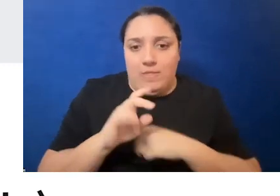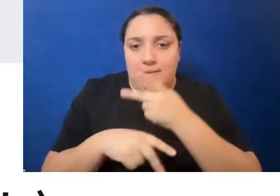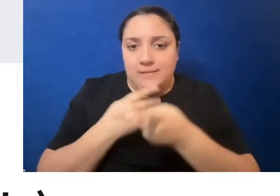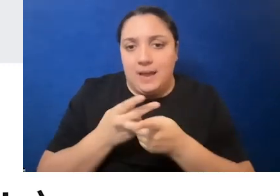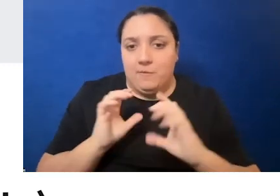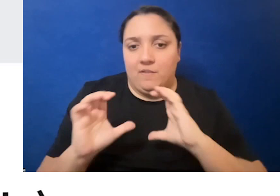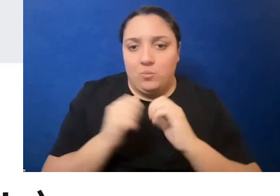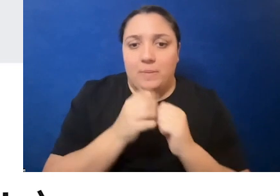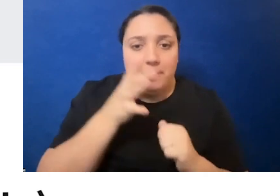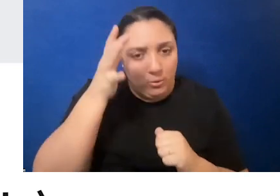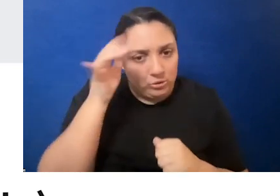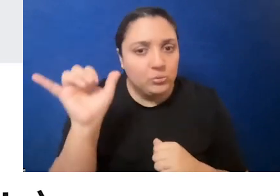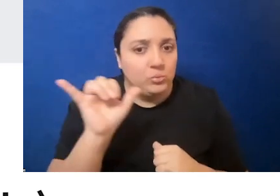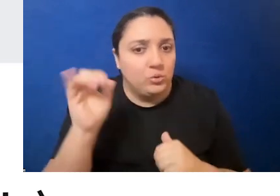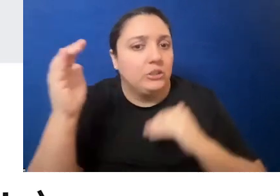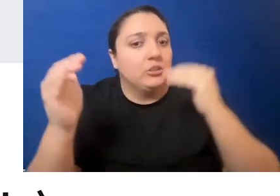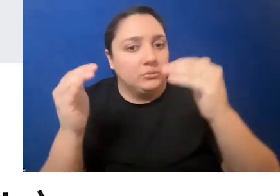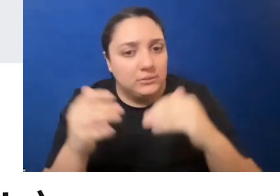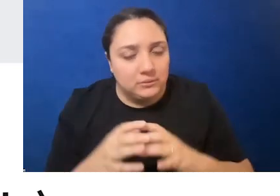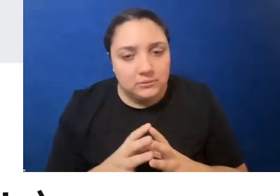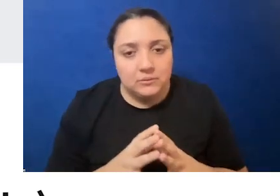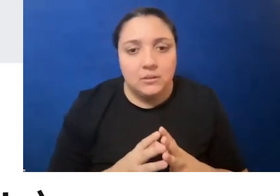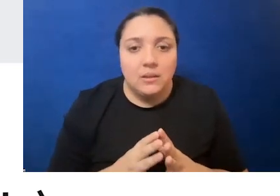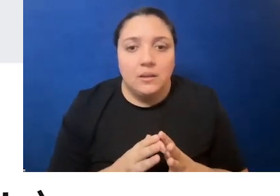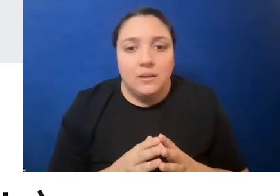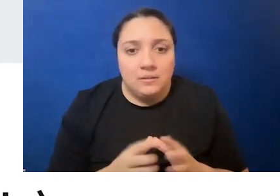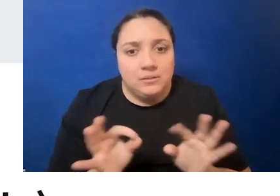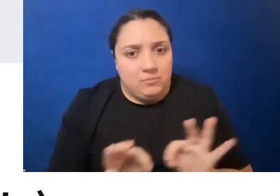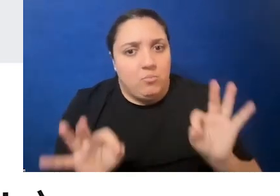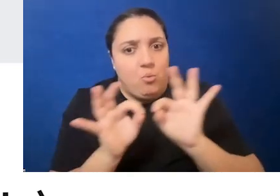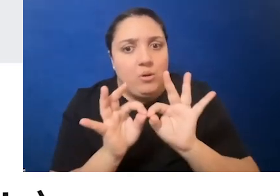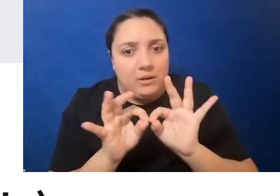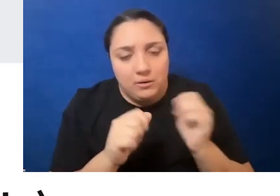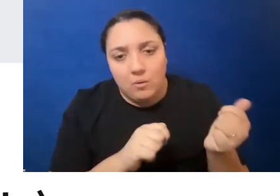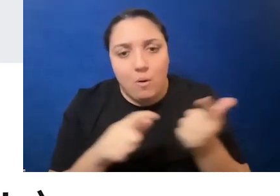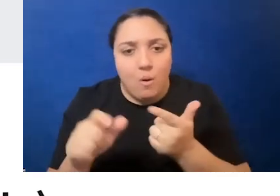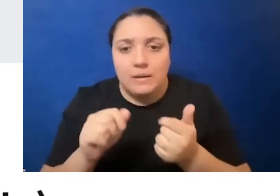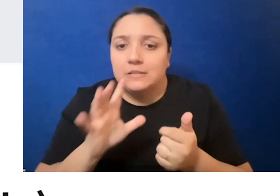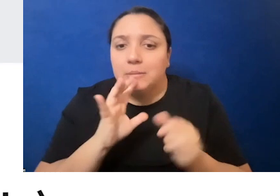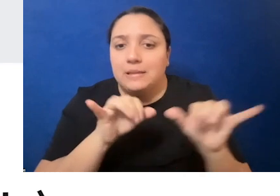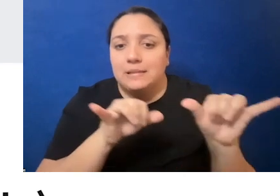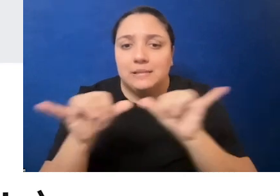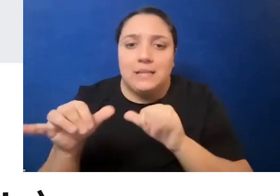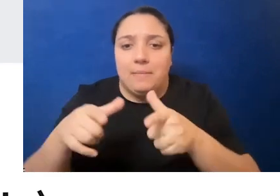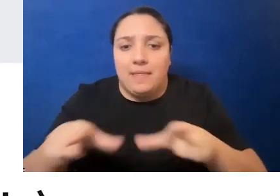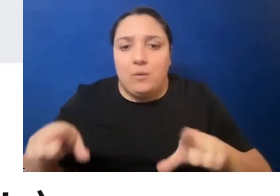LET'S TAKE A BETTER LOOK AT THIS. WE WANT TO KEEP THOSE CONVERSATIONS WITH PARENTS AND ADULTS.